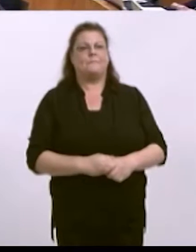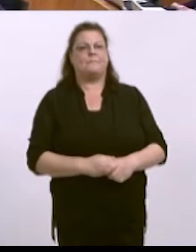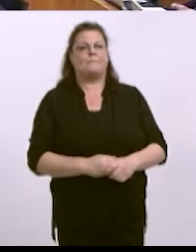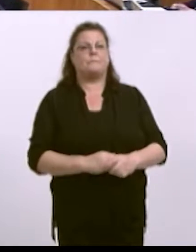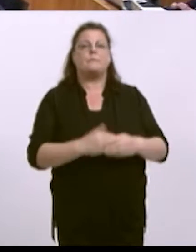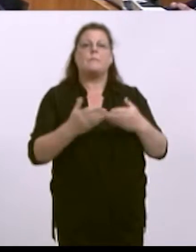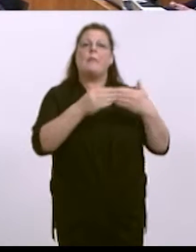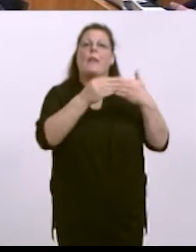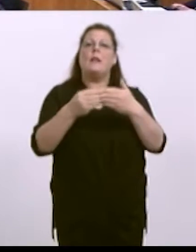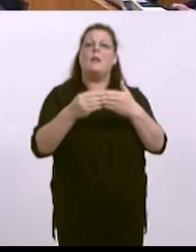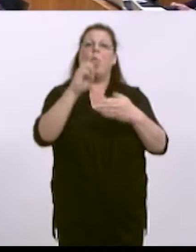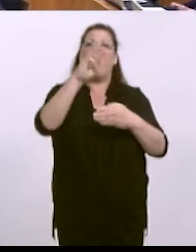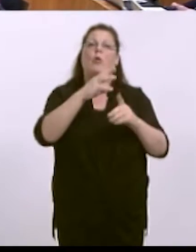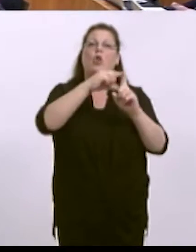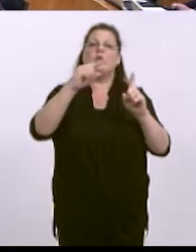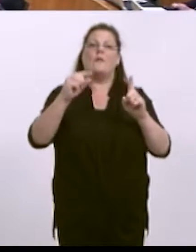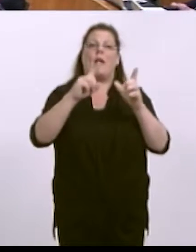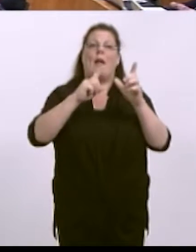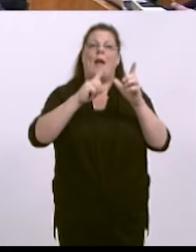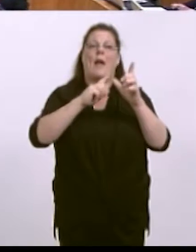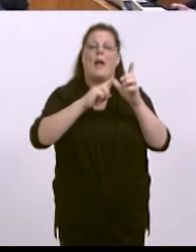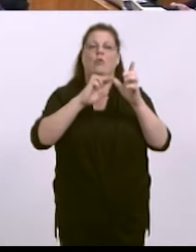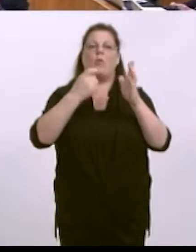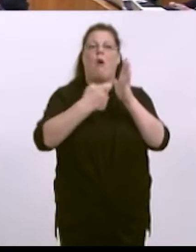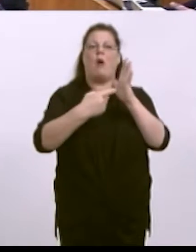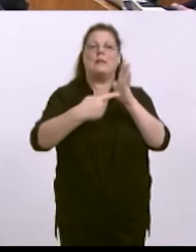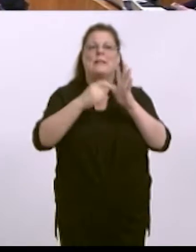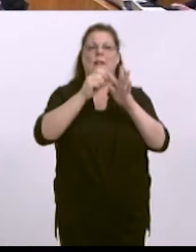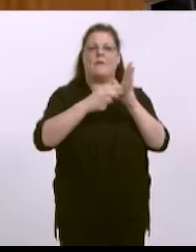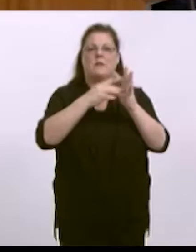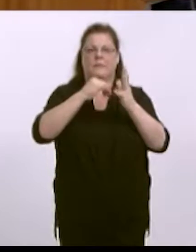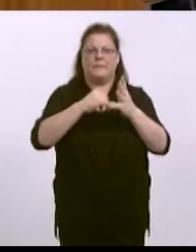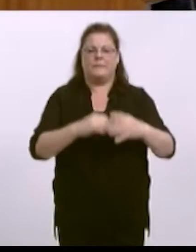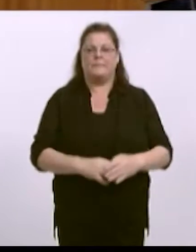Andrew R.T. Davies: Thank you, Presiding Officer. First Minister, there was a report out last